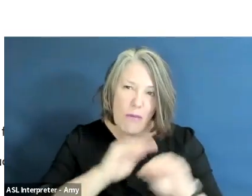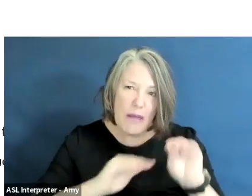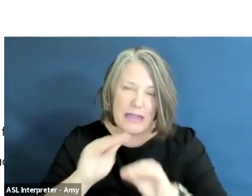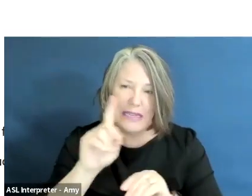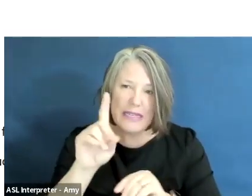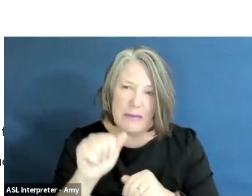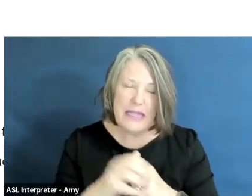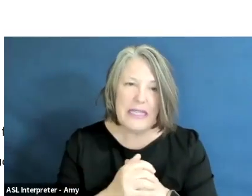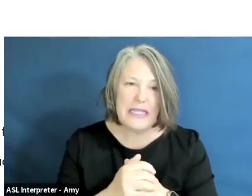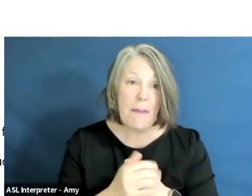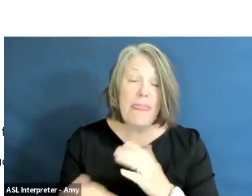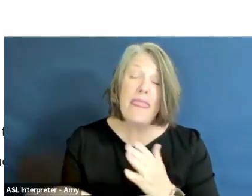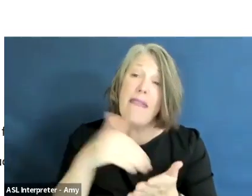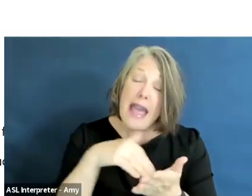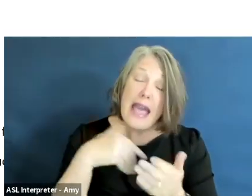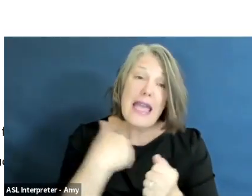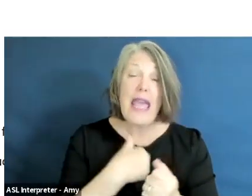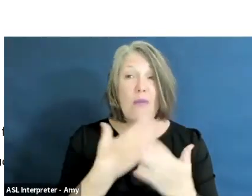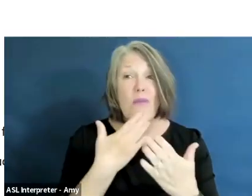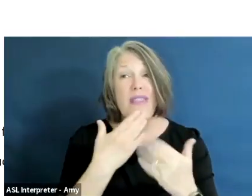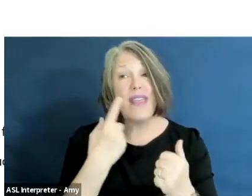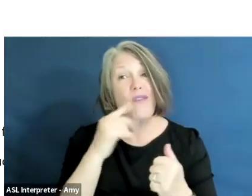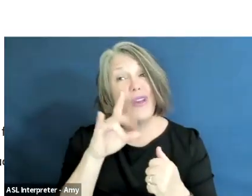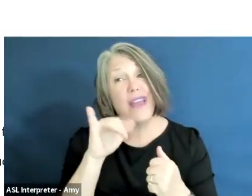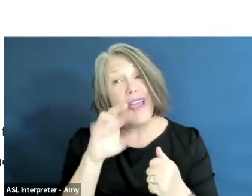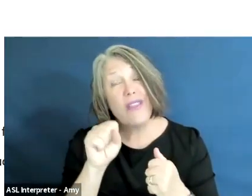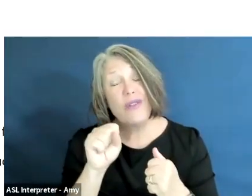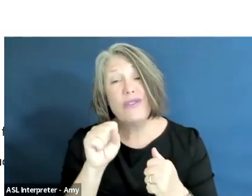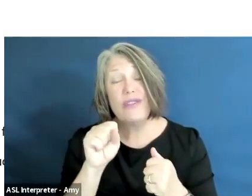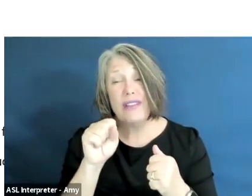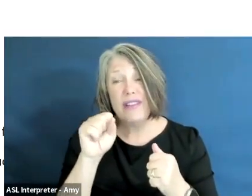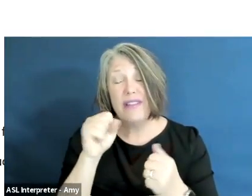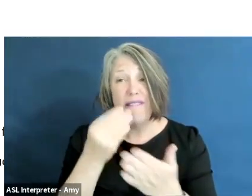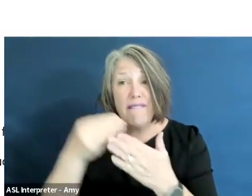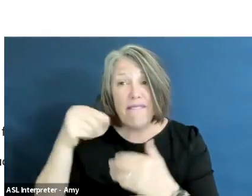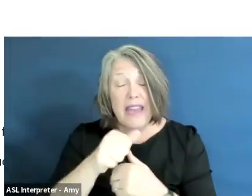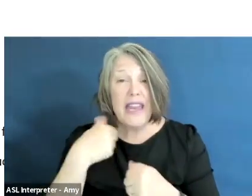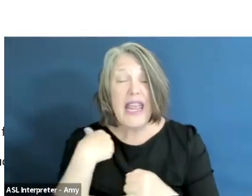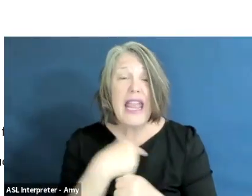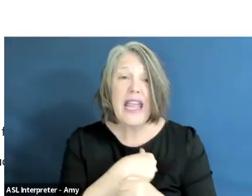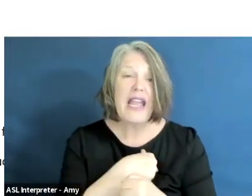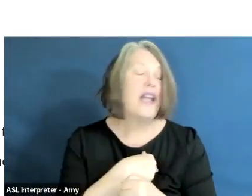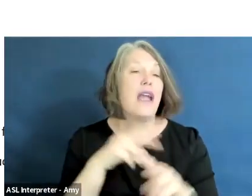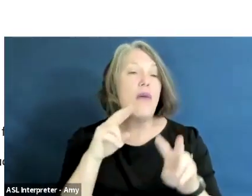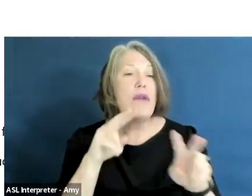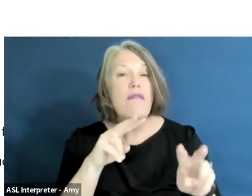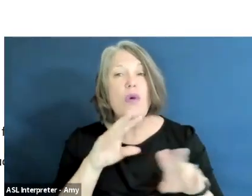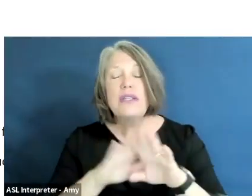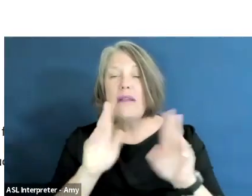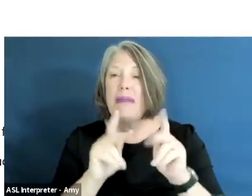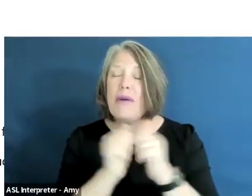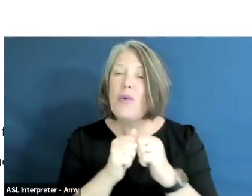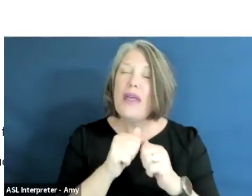Again, we're thankful for NIDILRR's funding of this, and we focused on individuals with mobility disability.